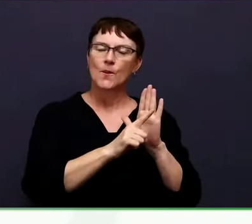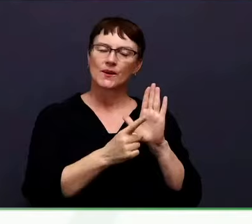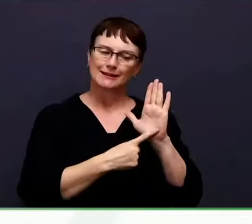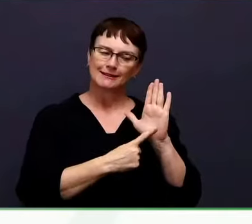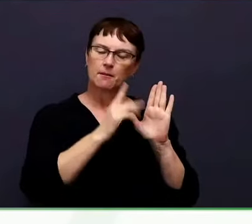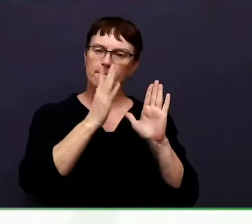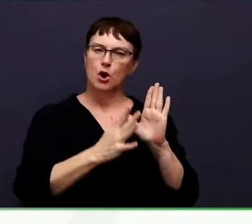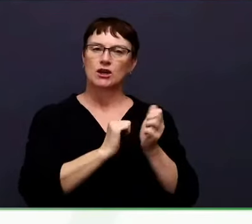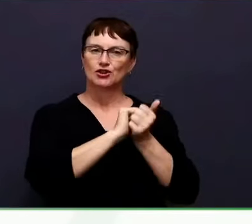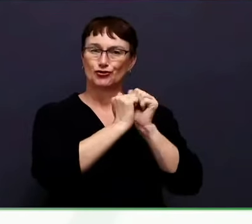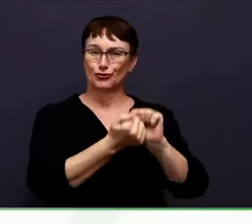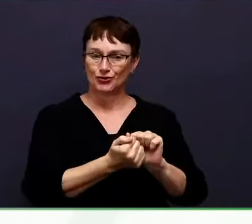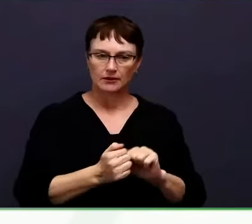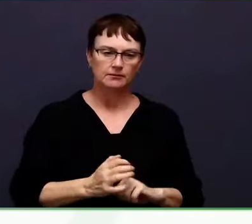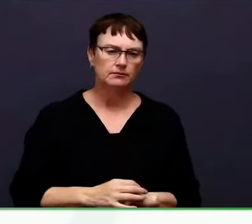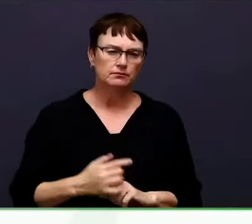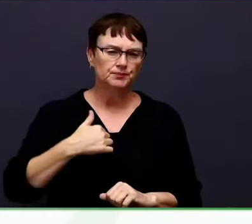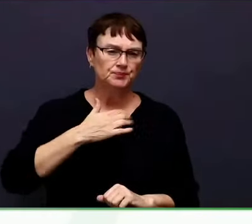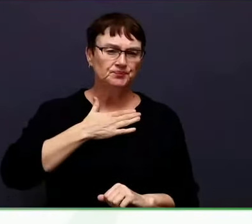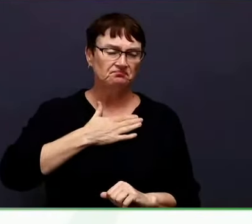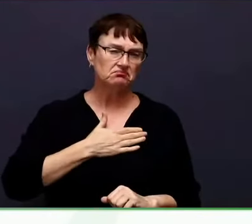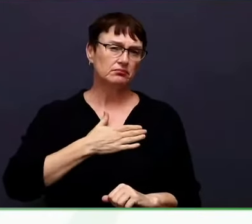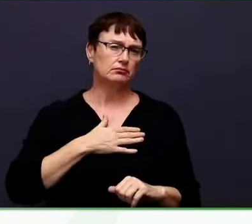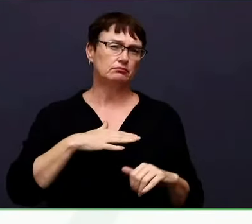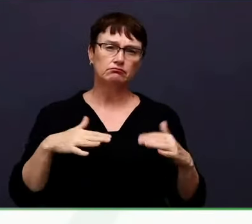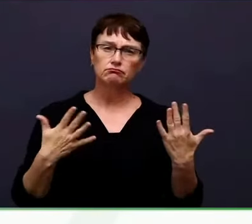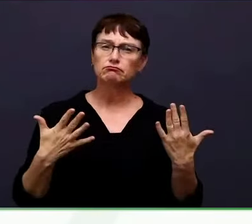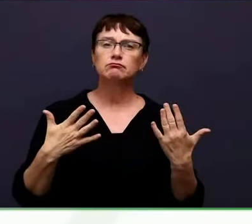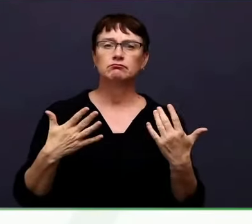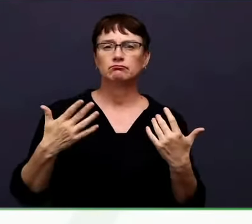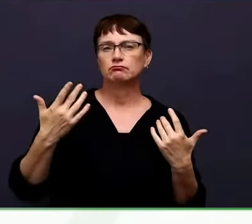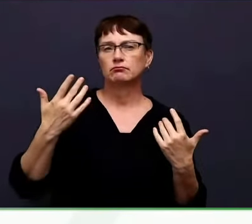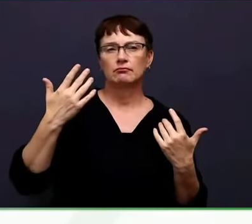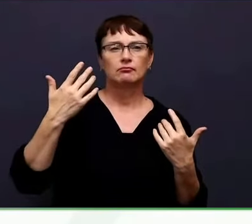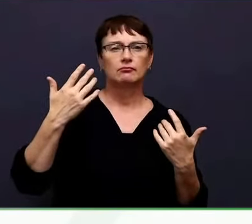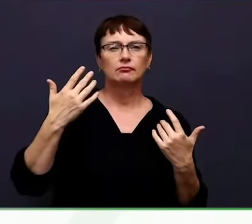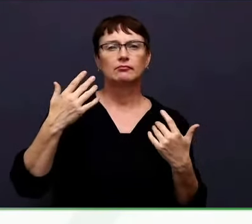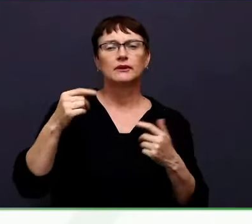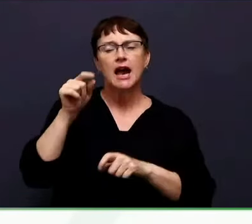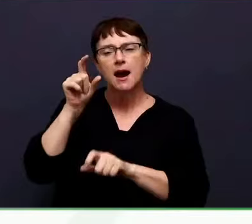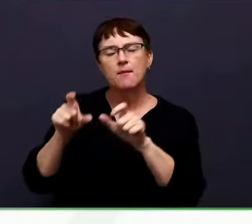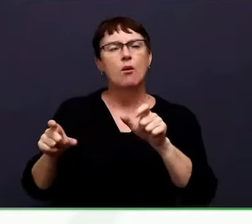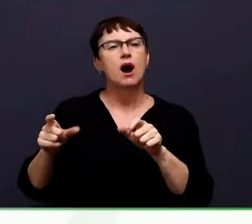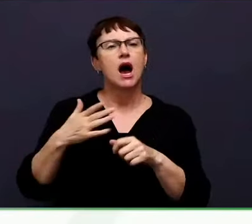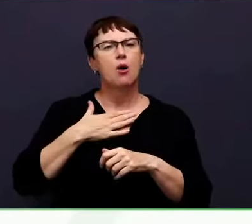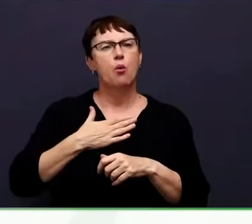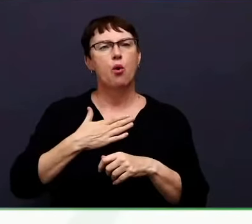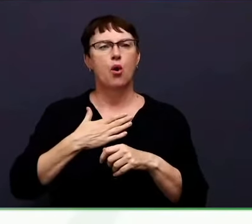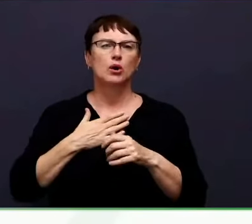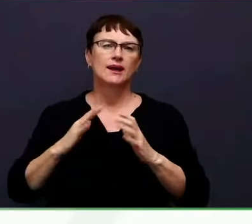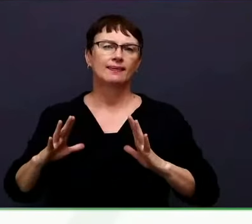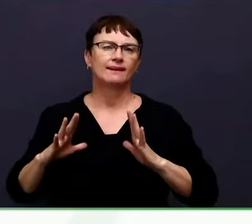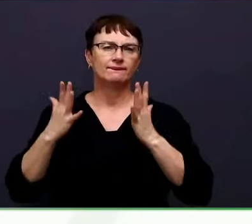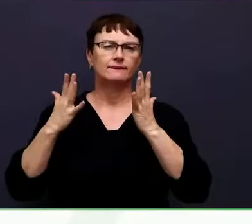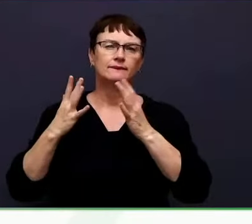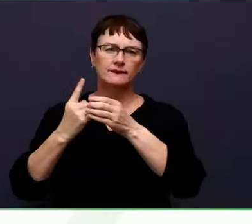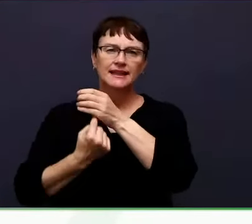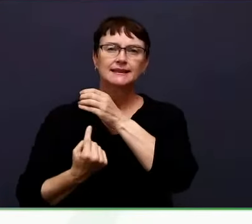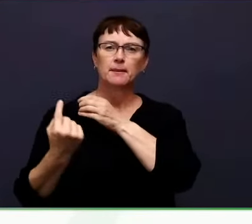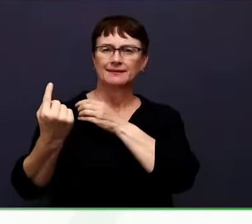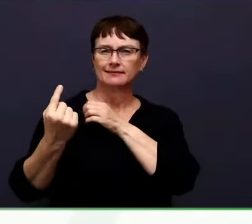Whilst the process is ongoing, the group so far met with Minister of